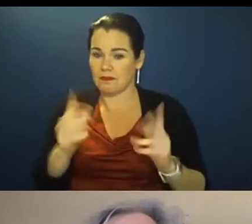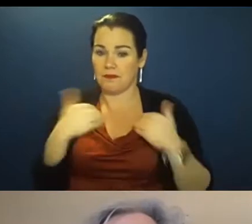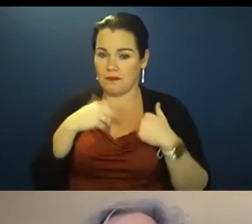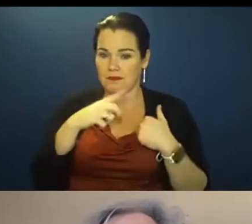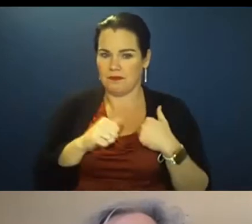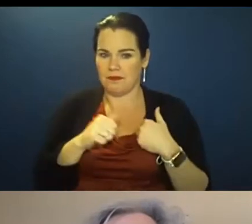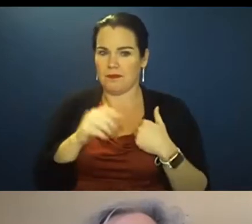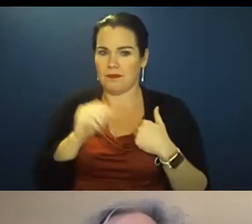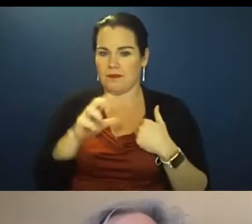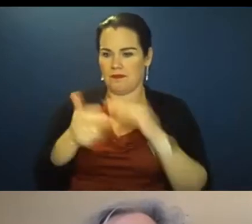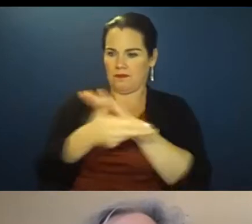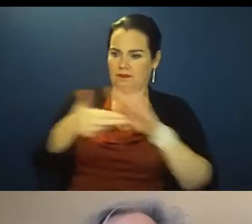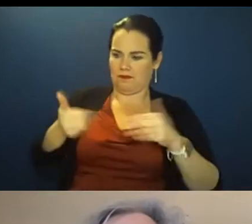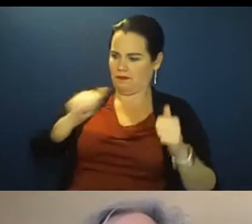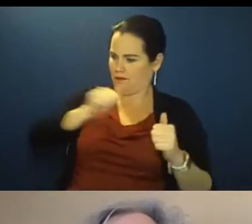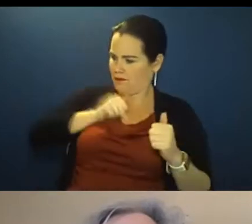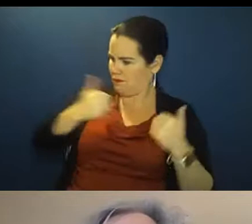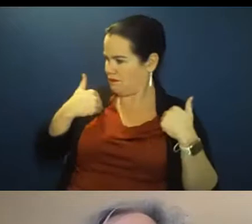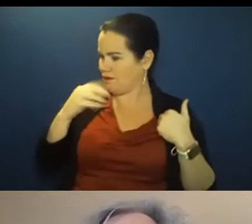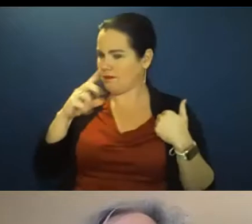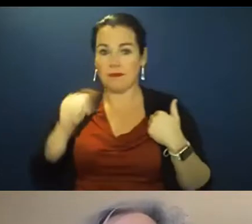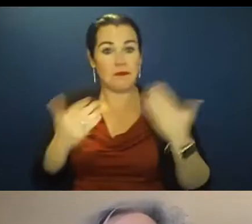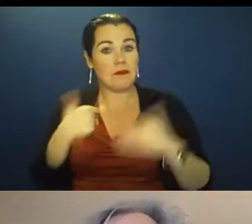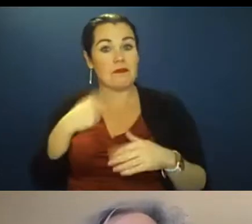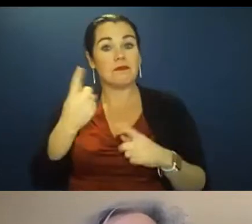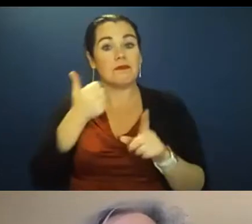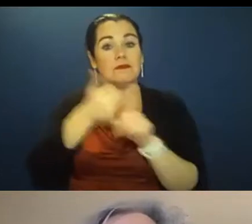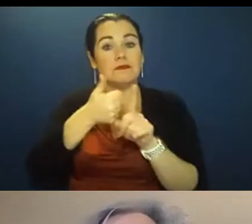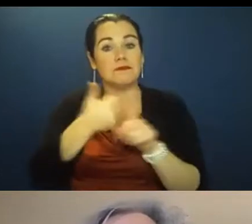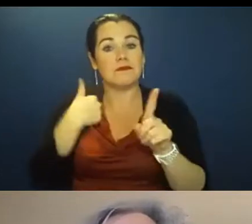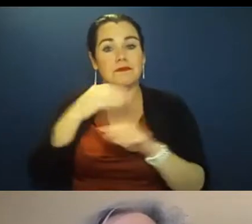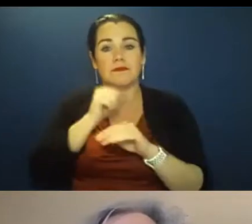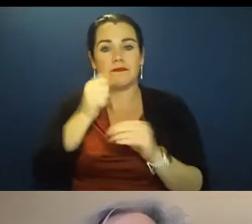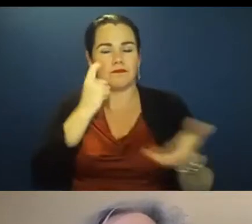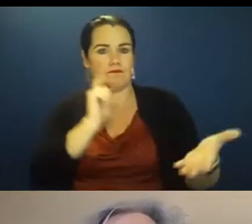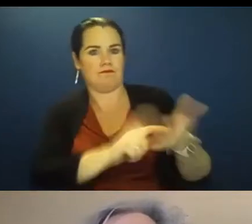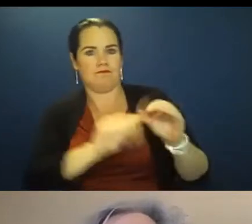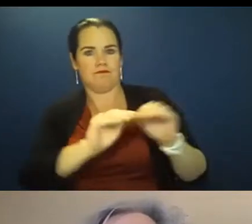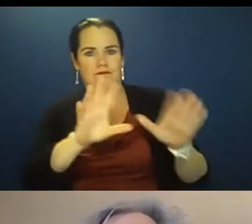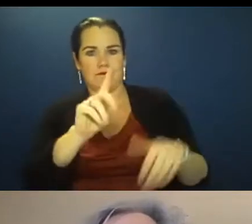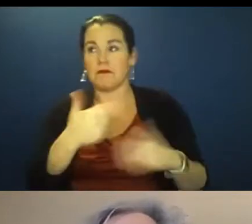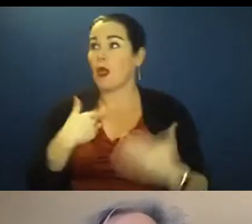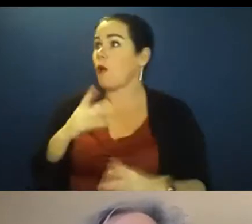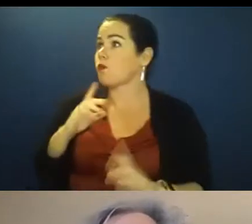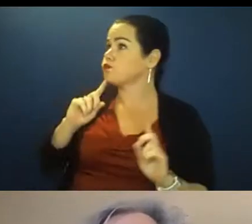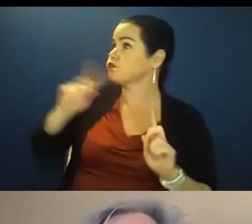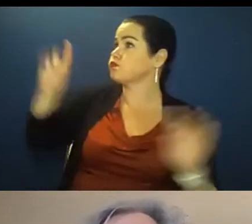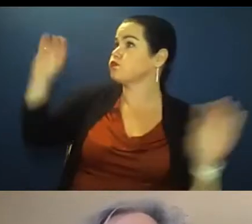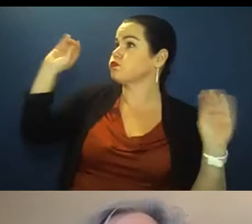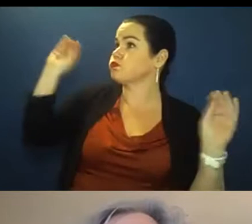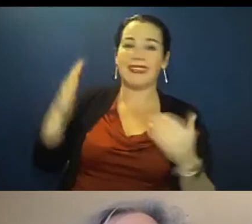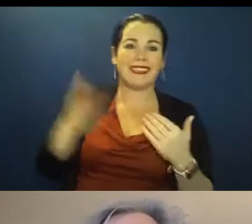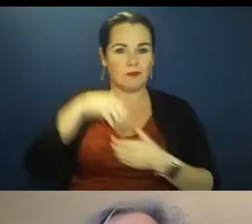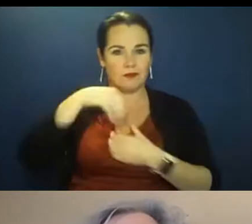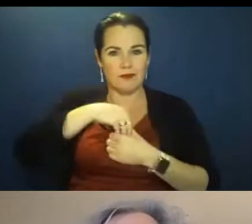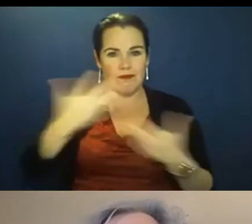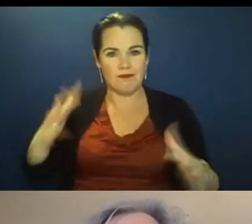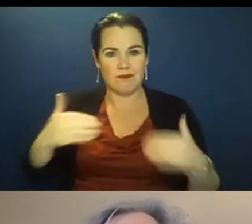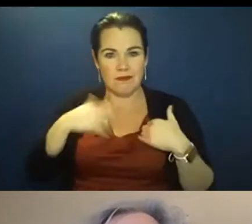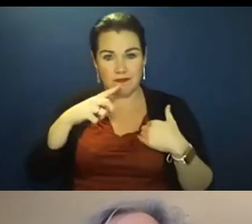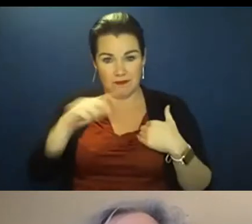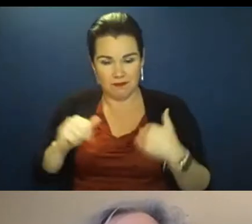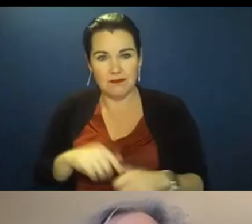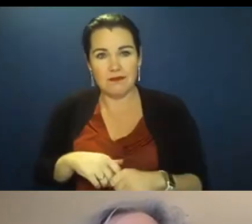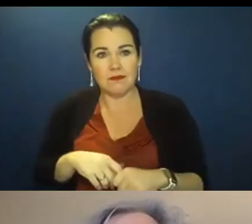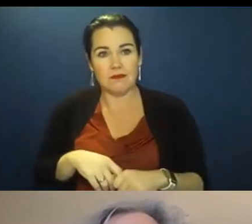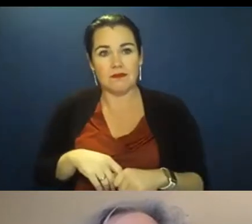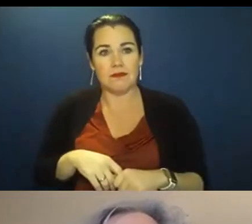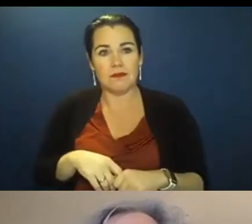demographic question so that it can be collected and analyzed?